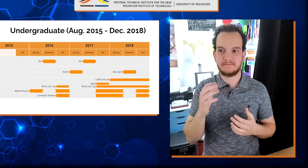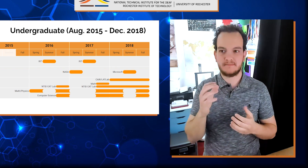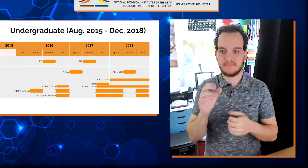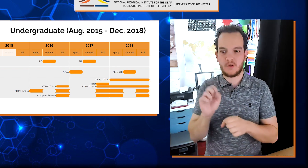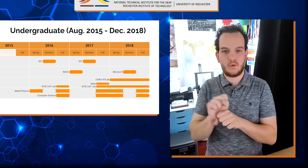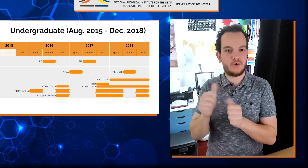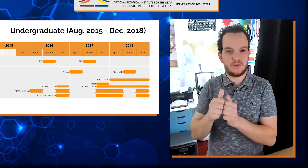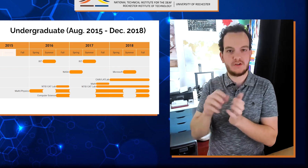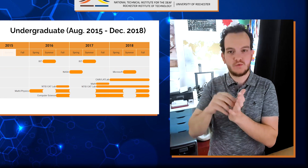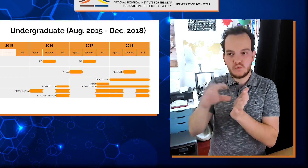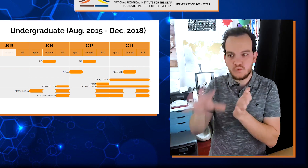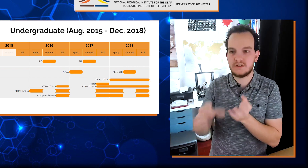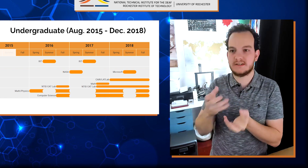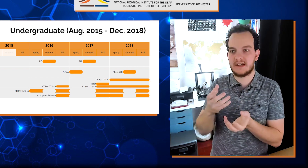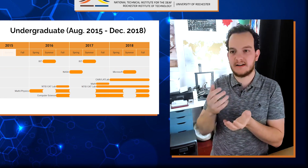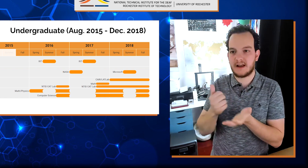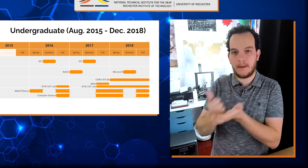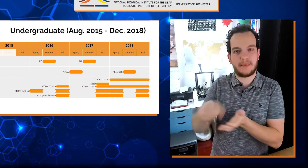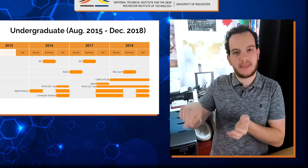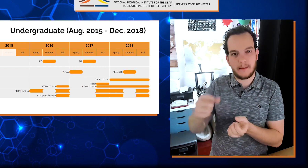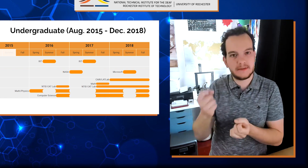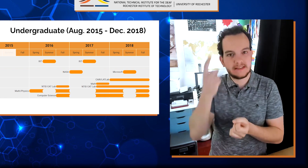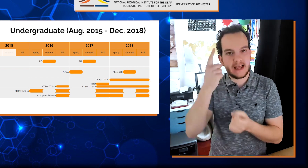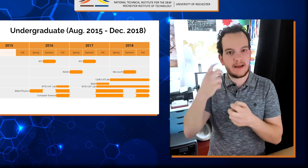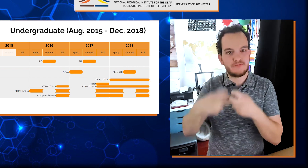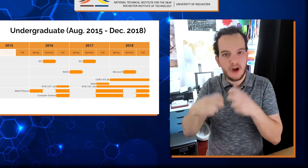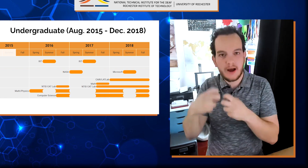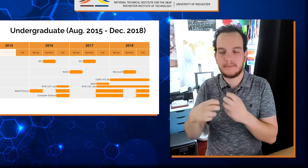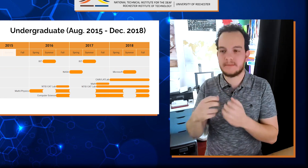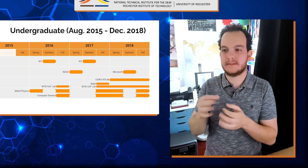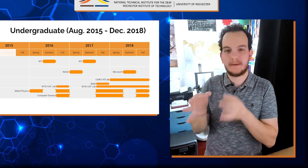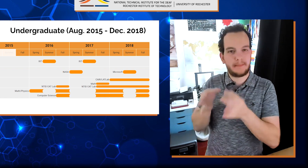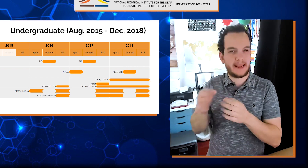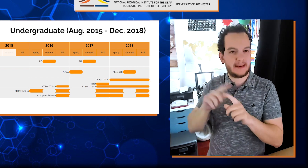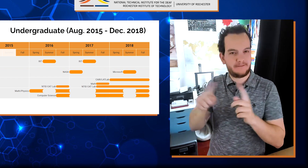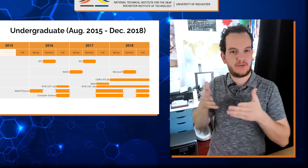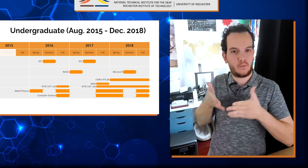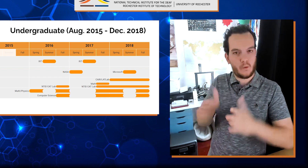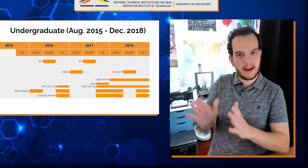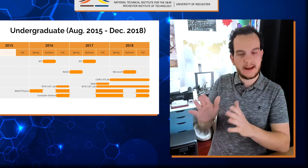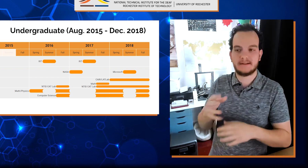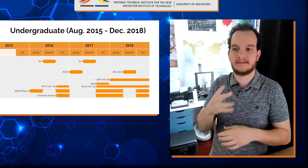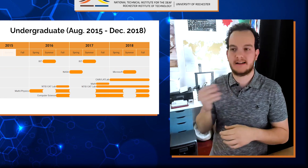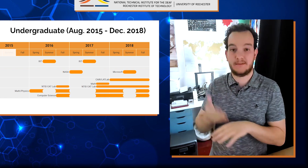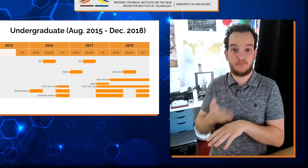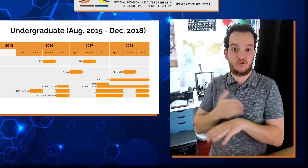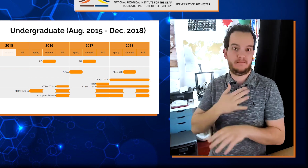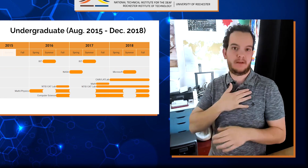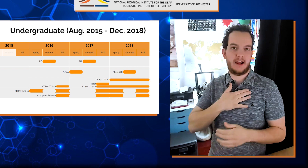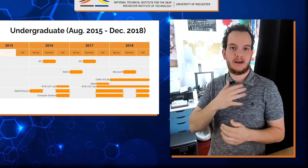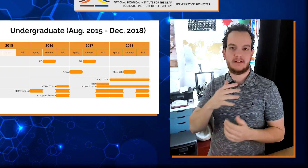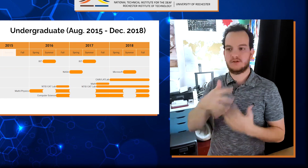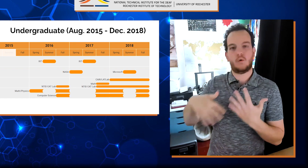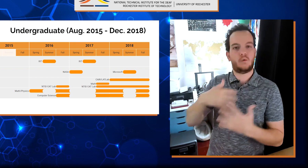I really enjoyed working with other students and helping them to understand different problems